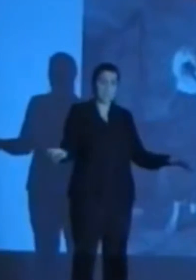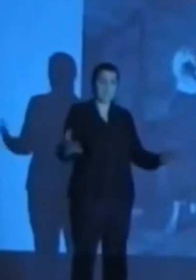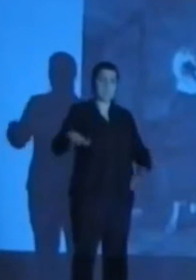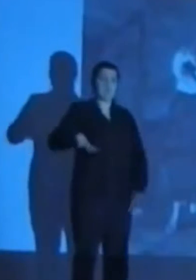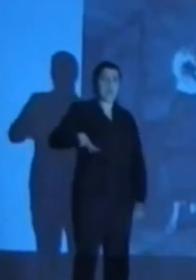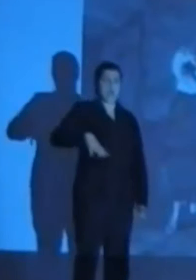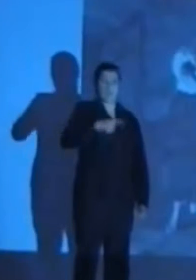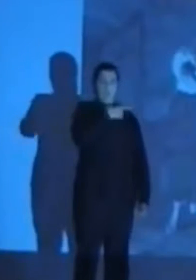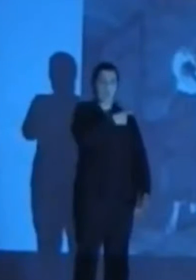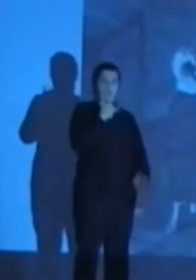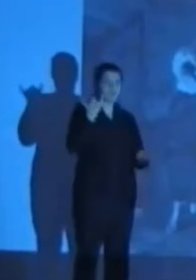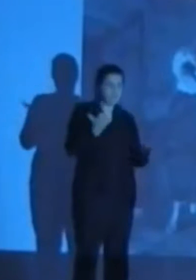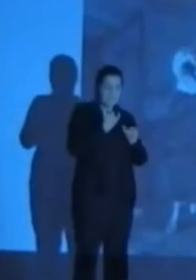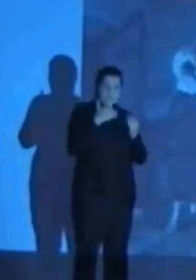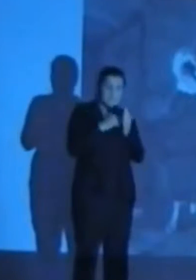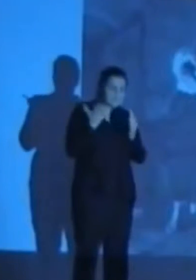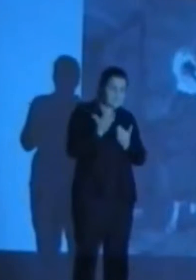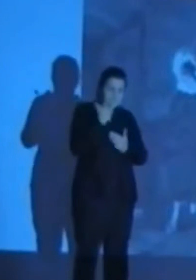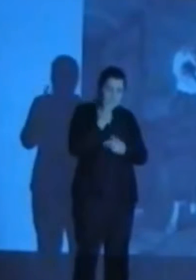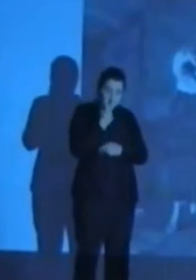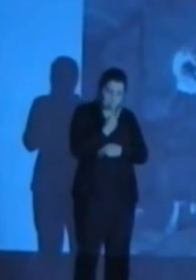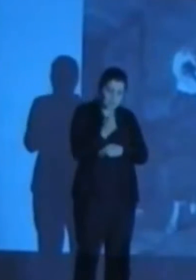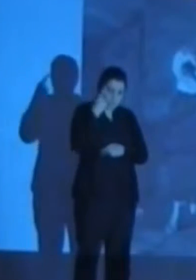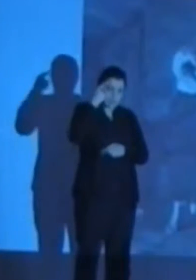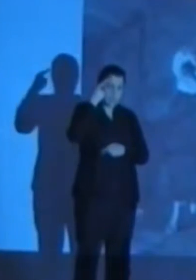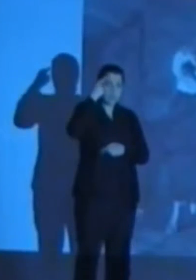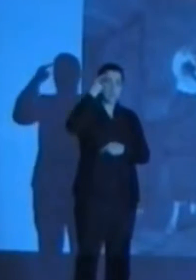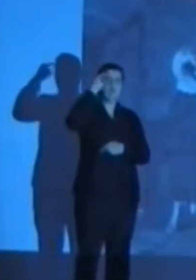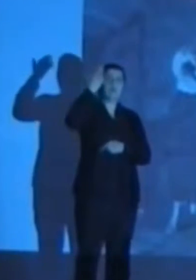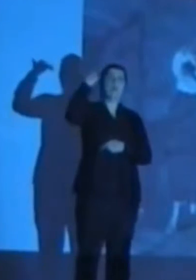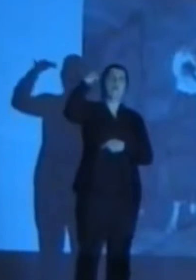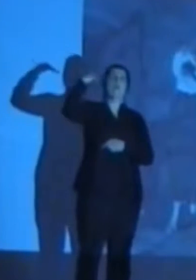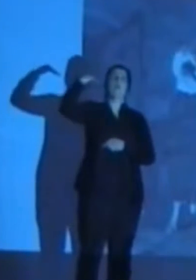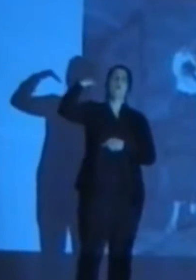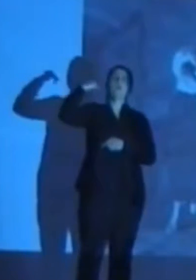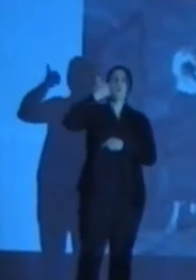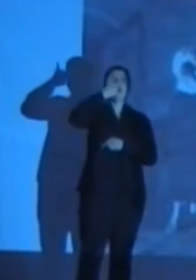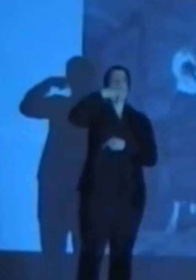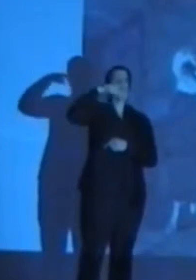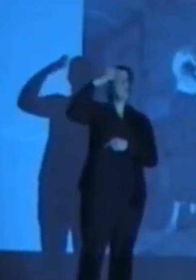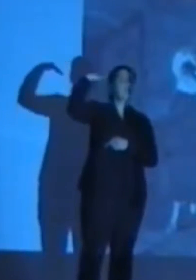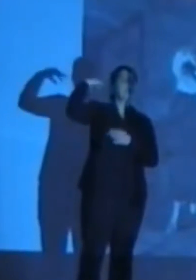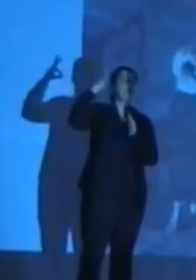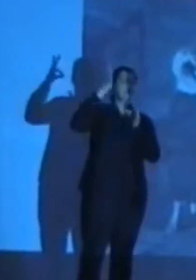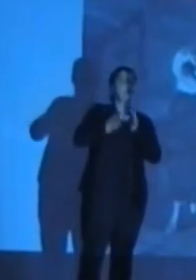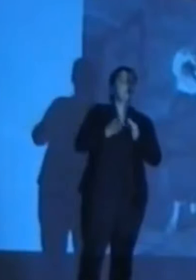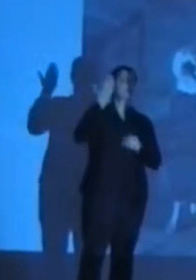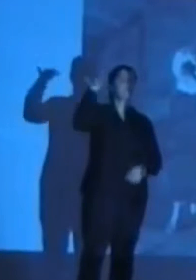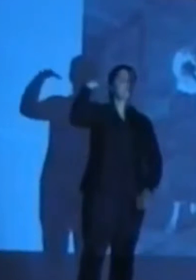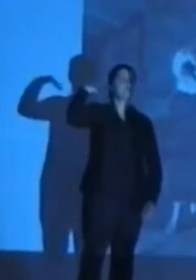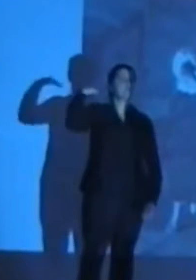Yet poor Agnes ever sees it, Blood-red still she sees it plain.